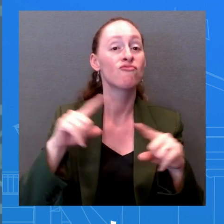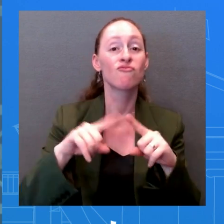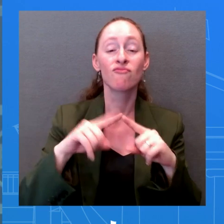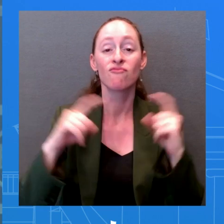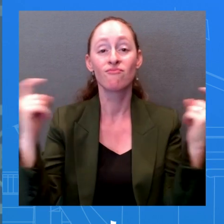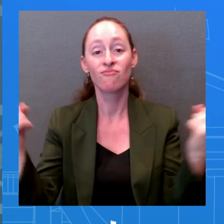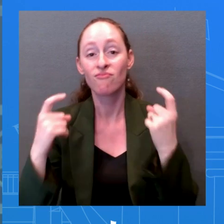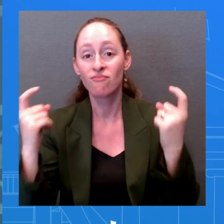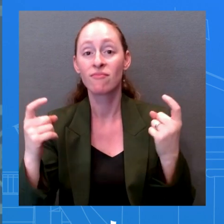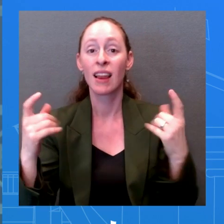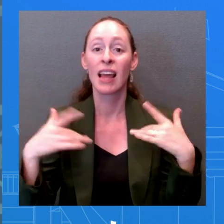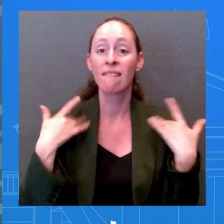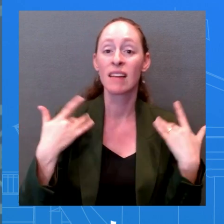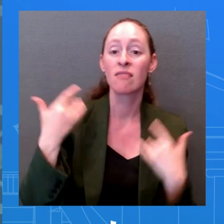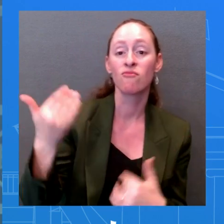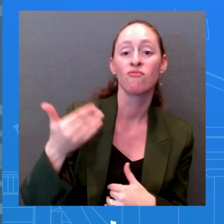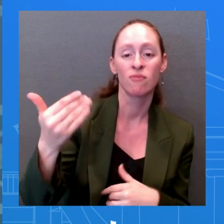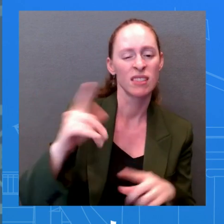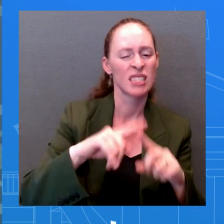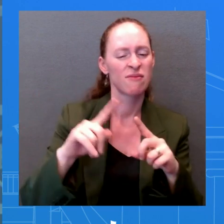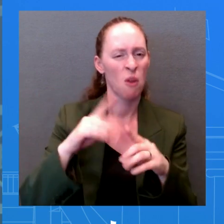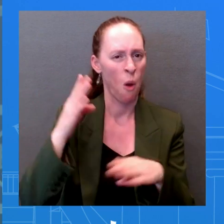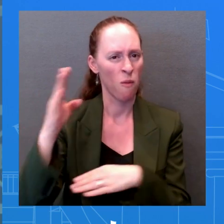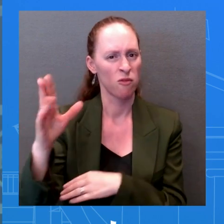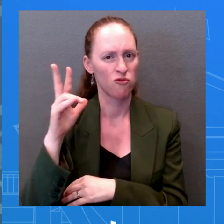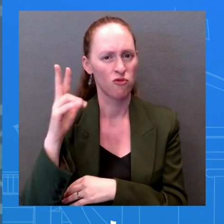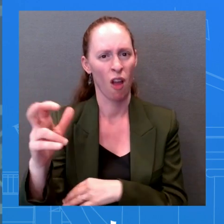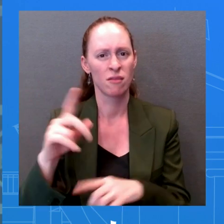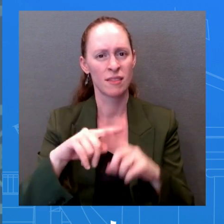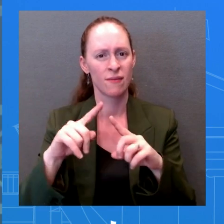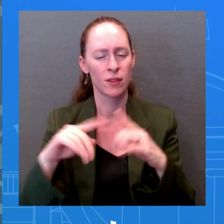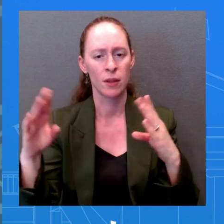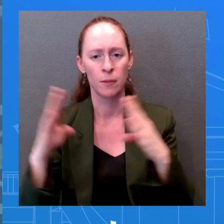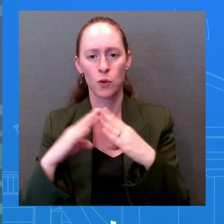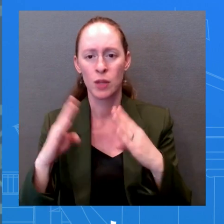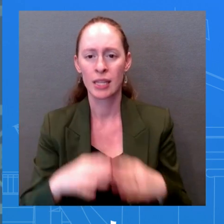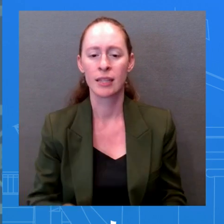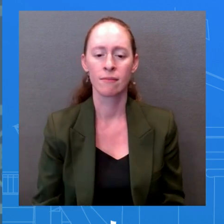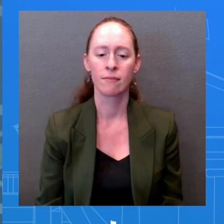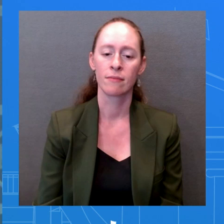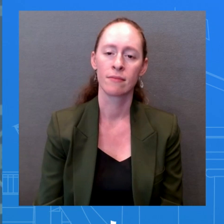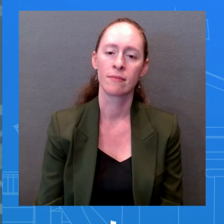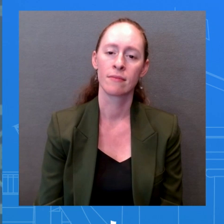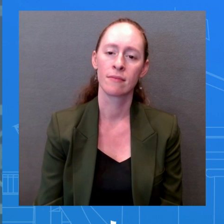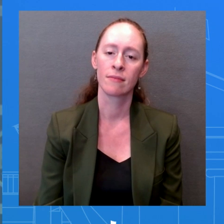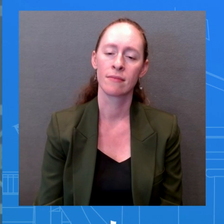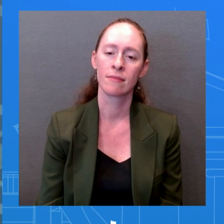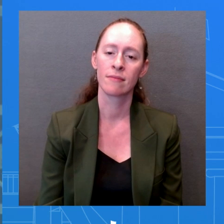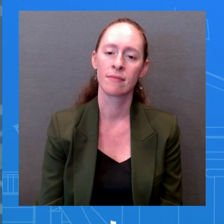When we think about technology communities, tech companies including YouTube, Twitch, Microsoft,